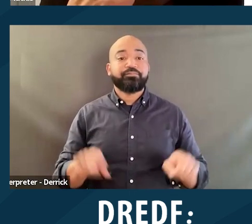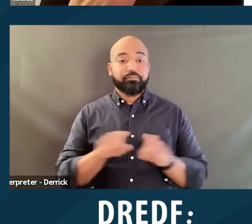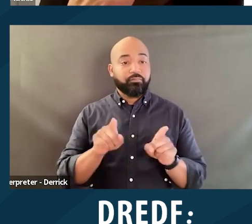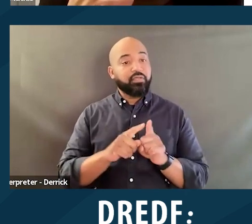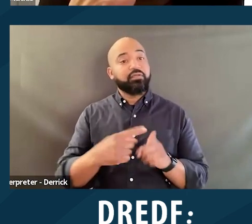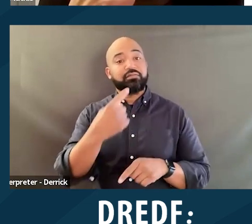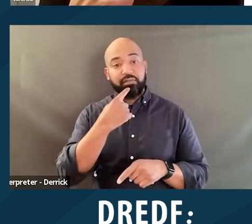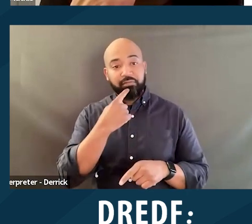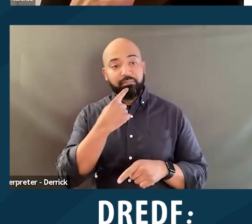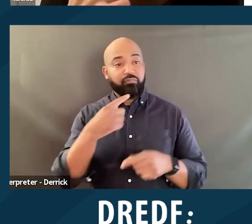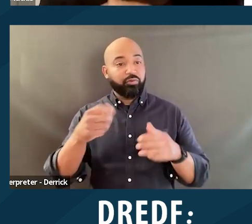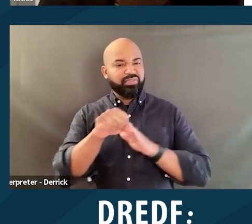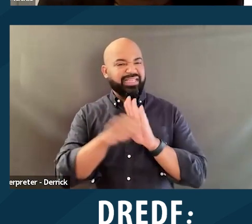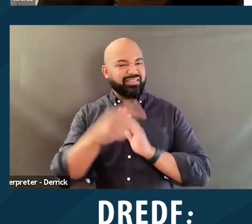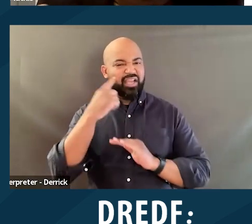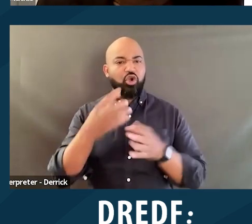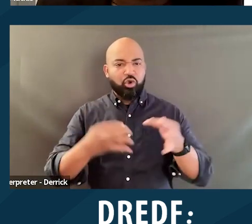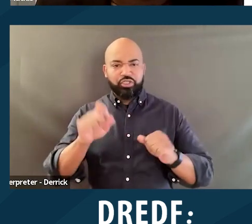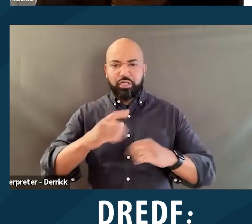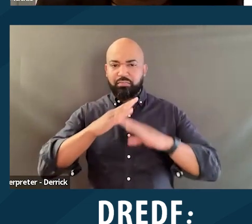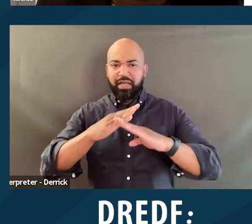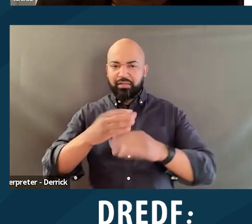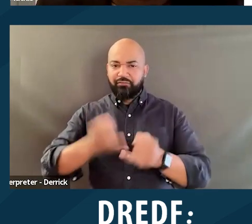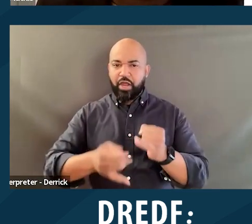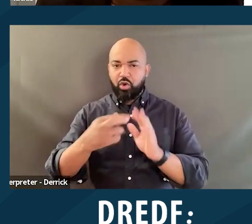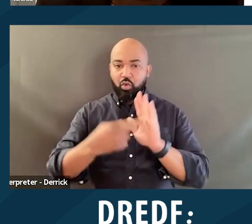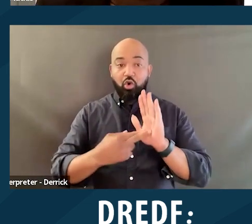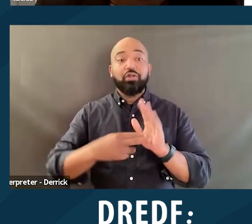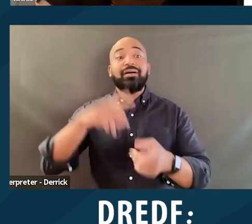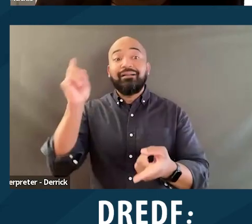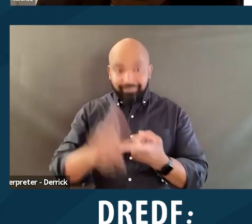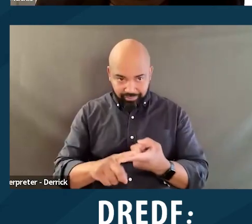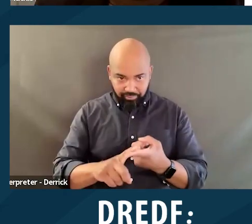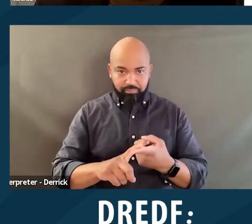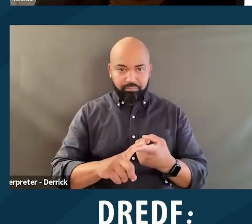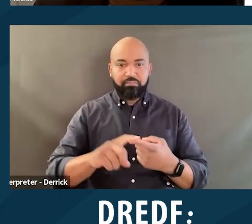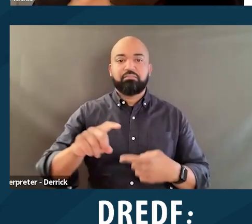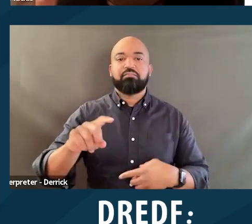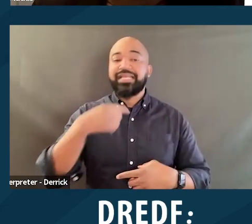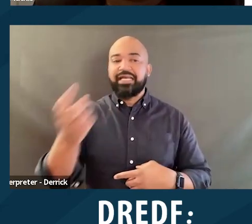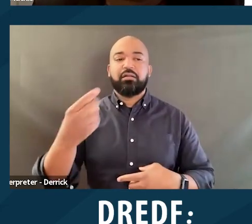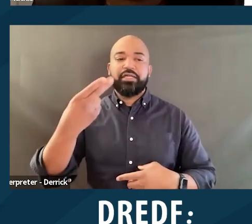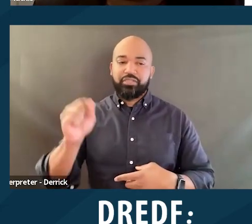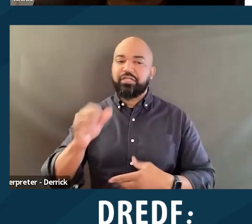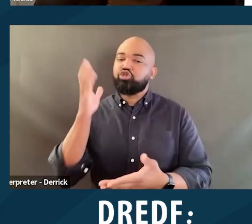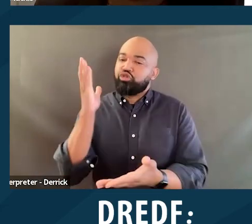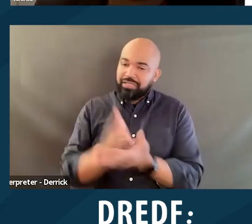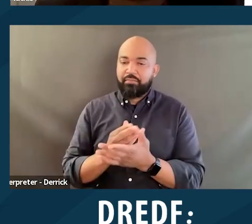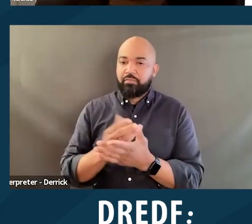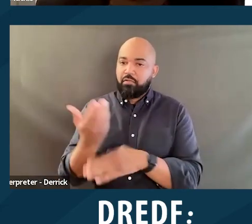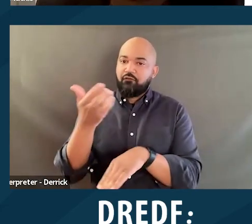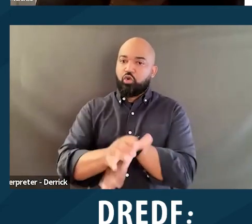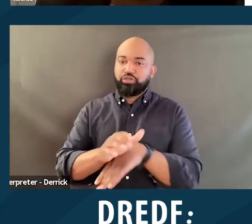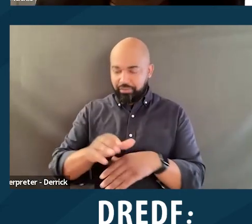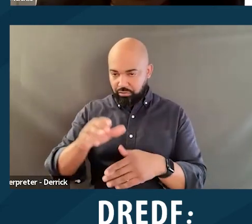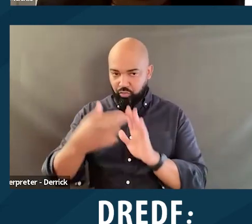The states think that the Court should block the final rule and tell HHS "stop enforcing the rule."